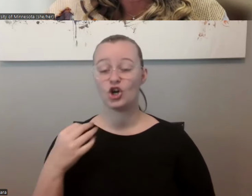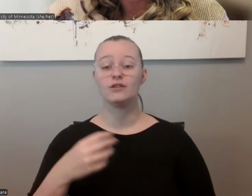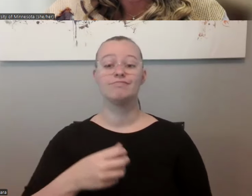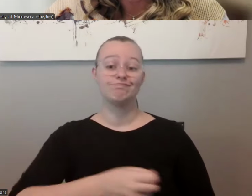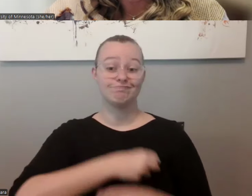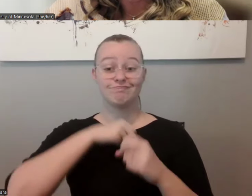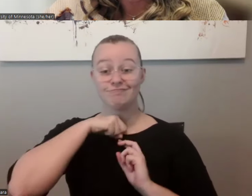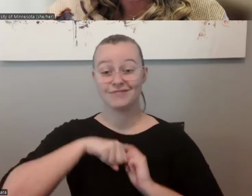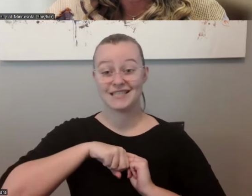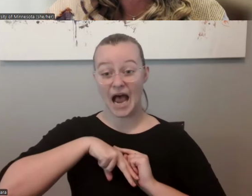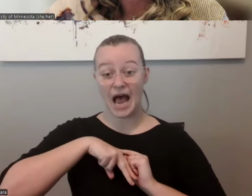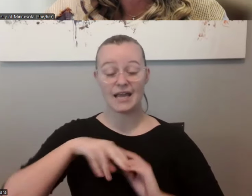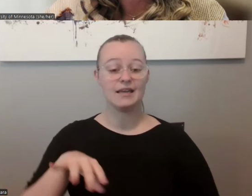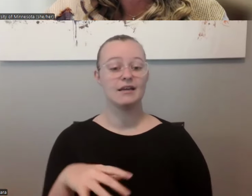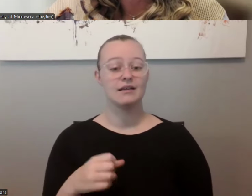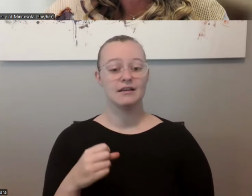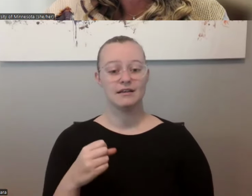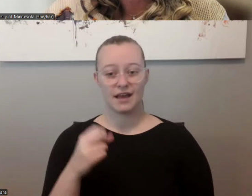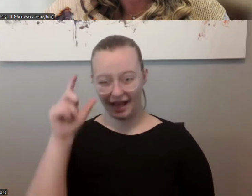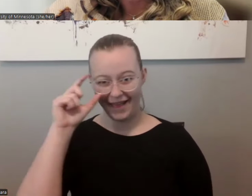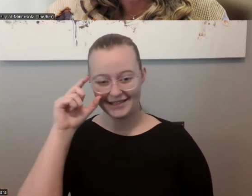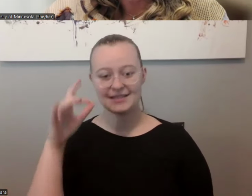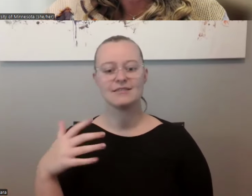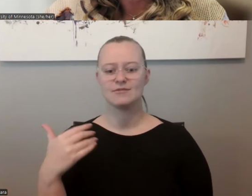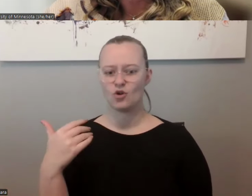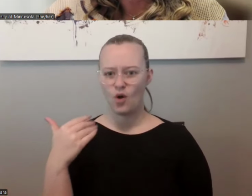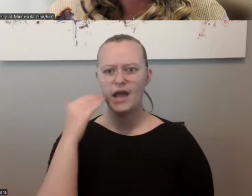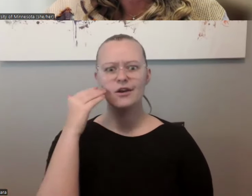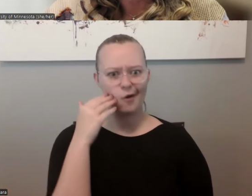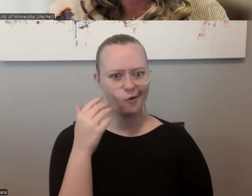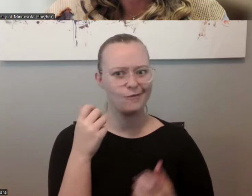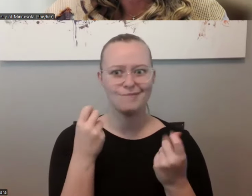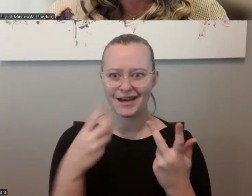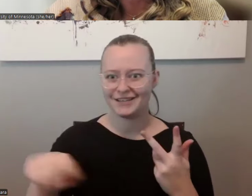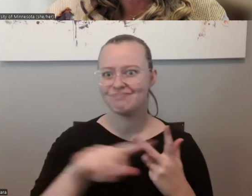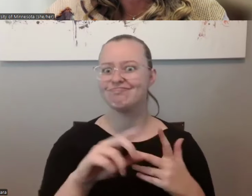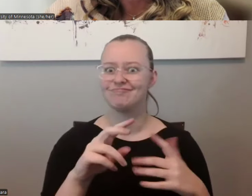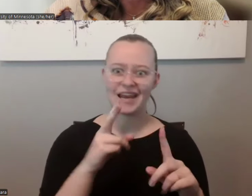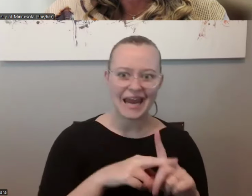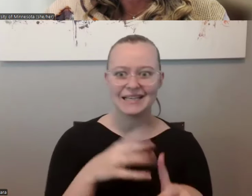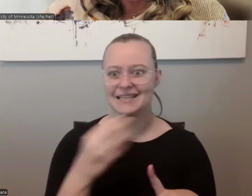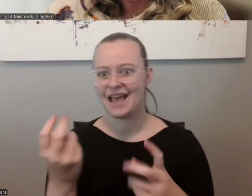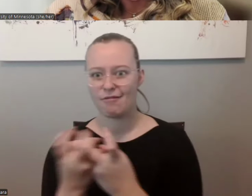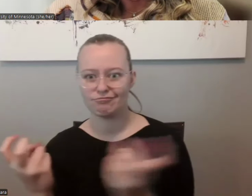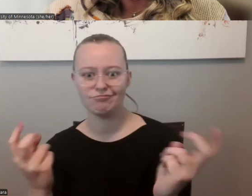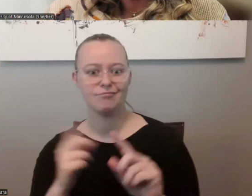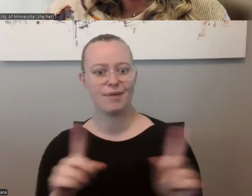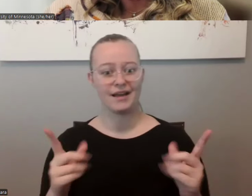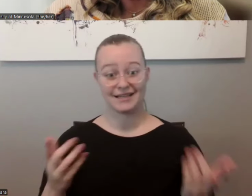I see a lot of familiar names amongst the attendees, but for those who haven't been aware of what we've been up to over the last couple of years of the Council of State